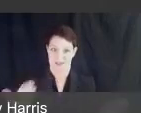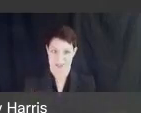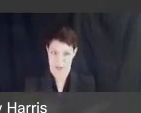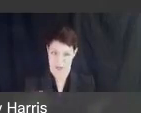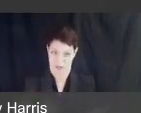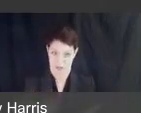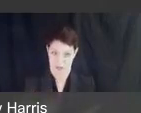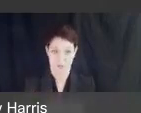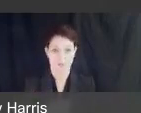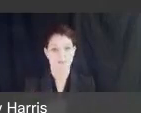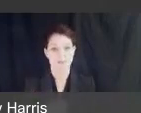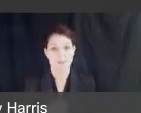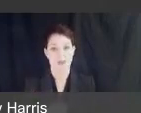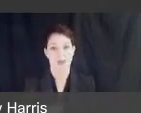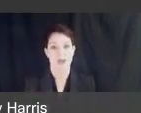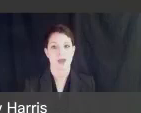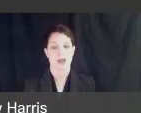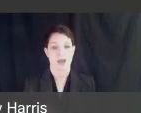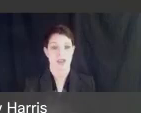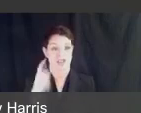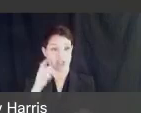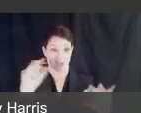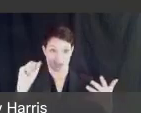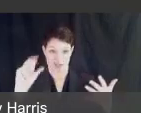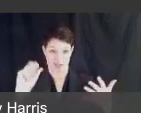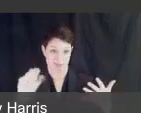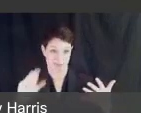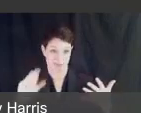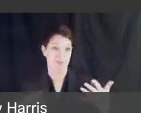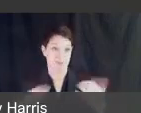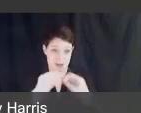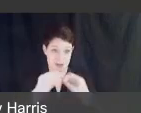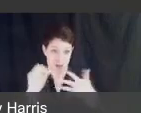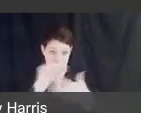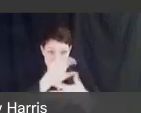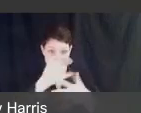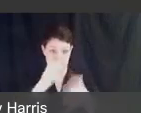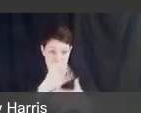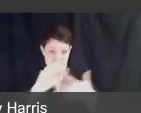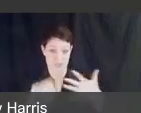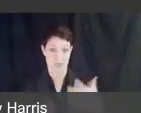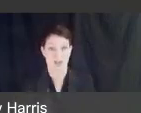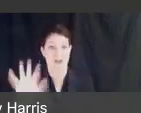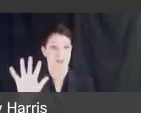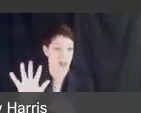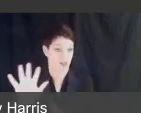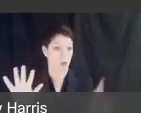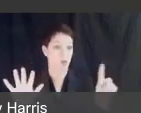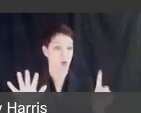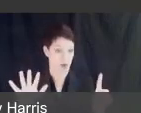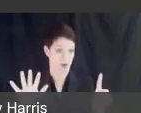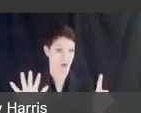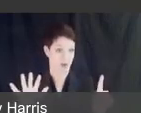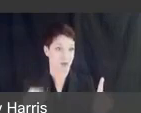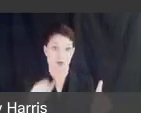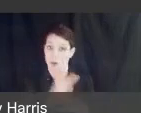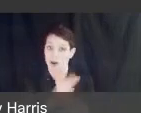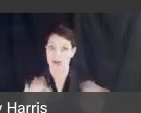and as I just reported on, that we are seeing one in five people who are not identifying their race